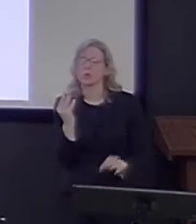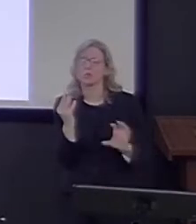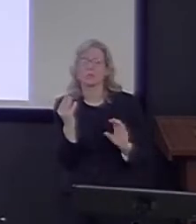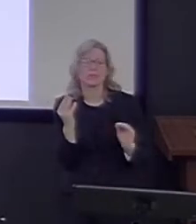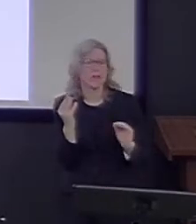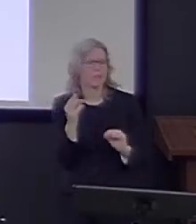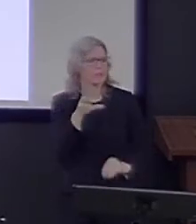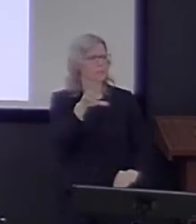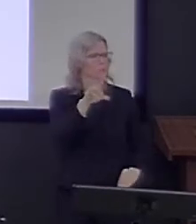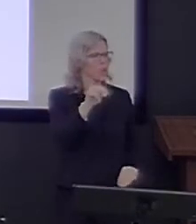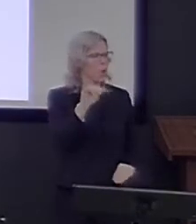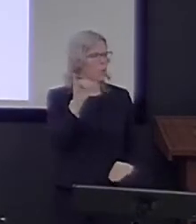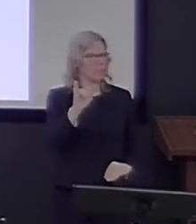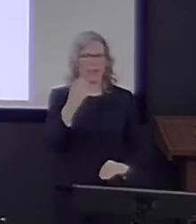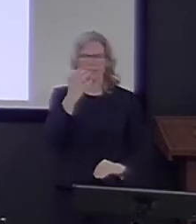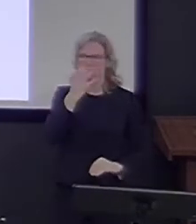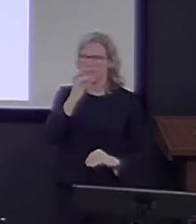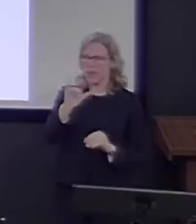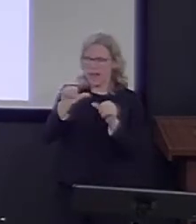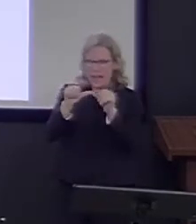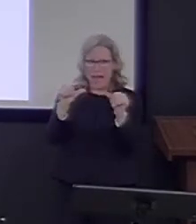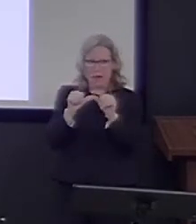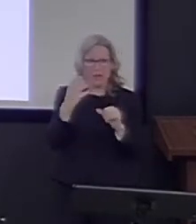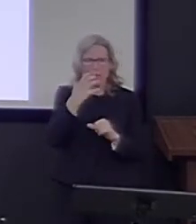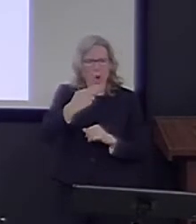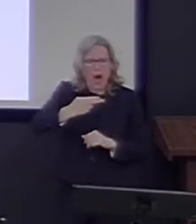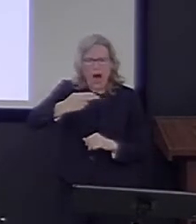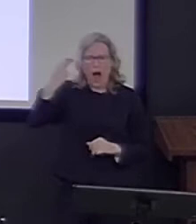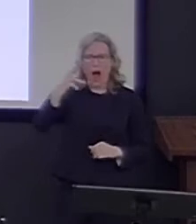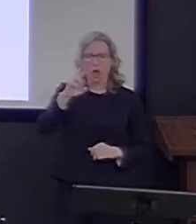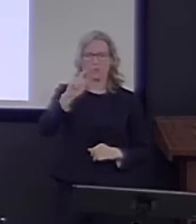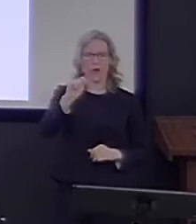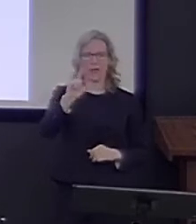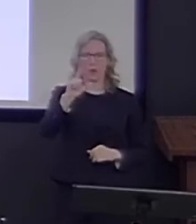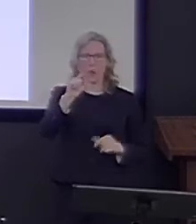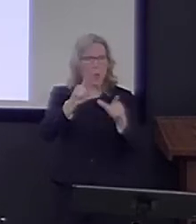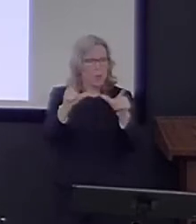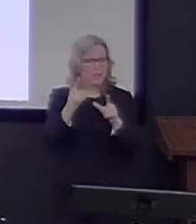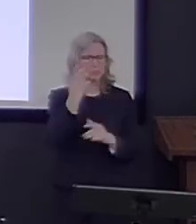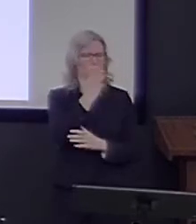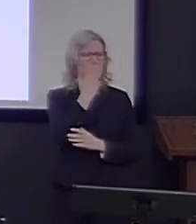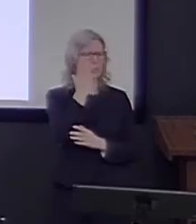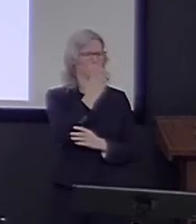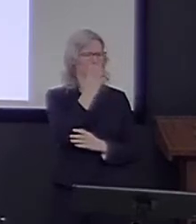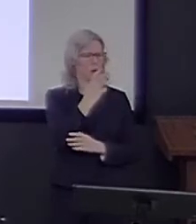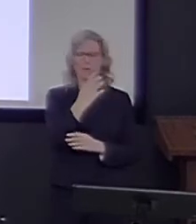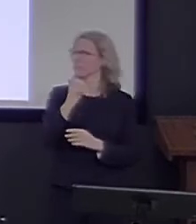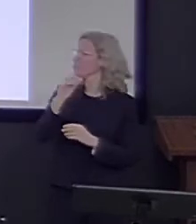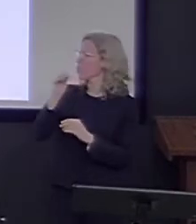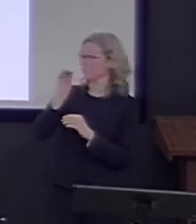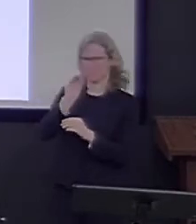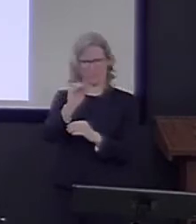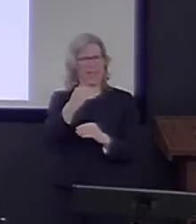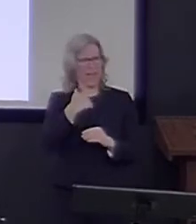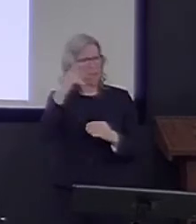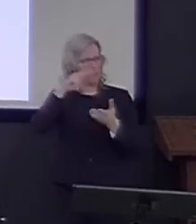It's got to be a very important area. Anyway from its architecture, this area belongs to the postcentral cortex.